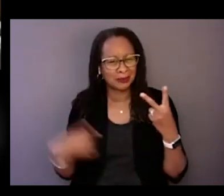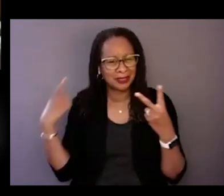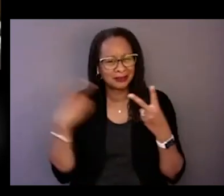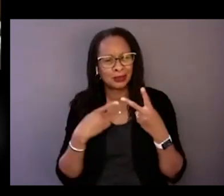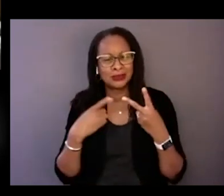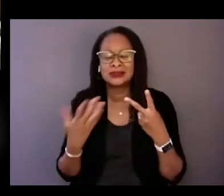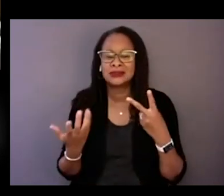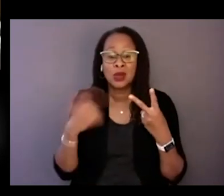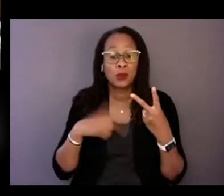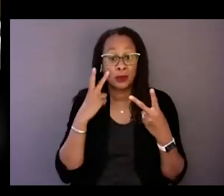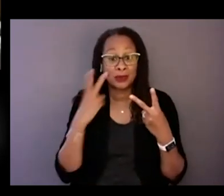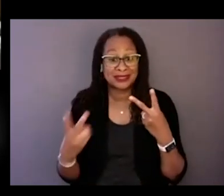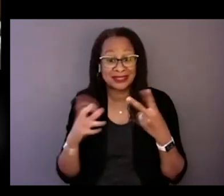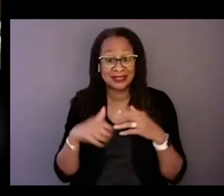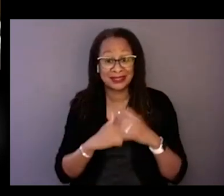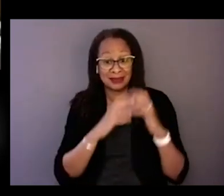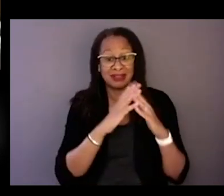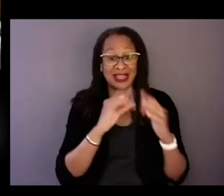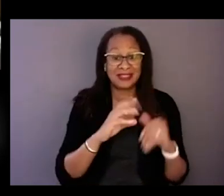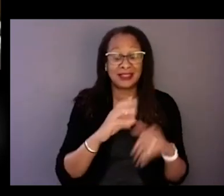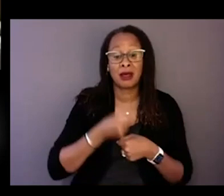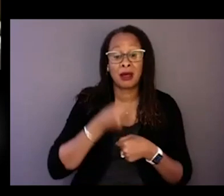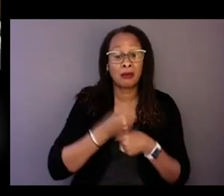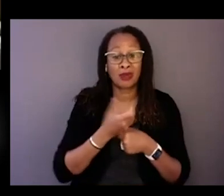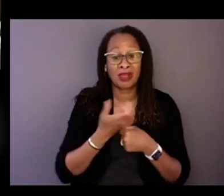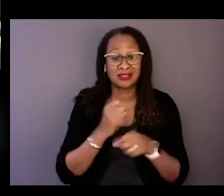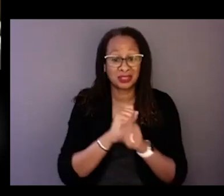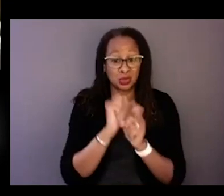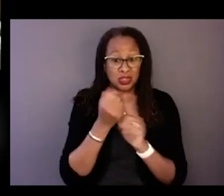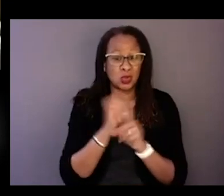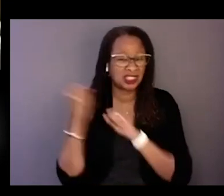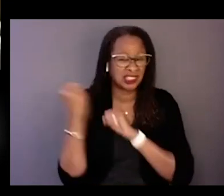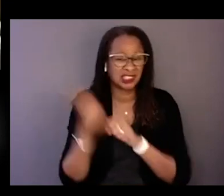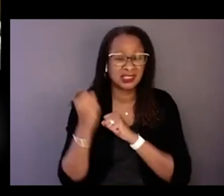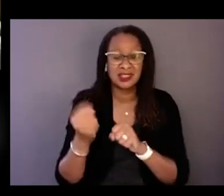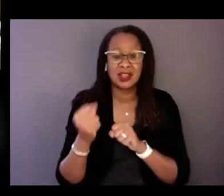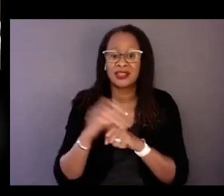what we see manifested in the umbrella incident and later in the conservatorship itself